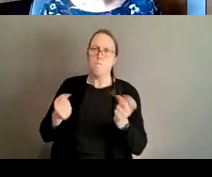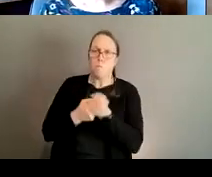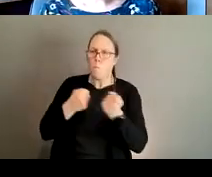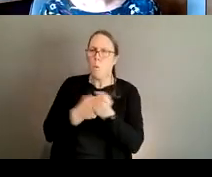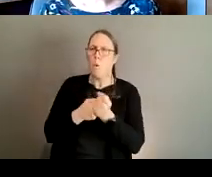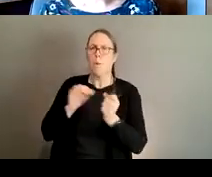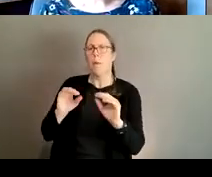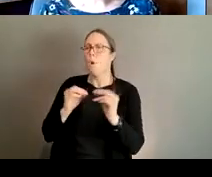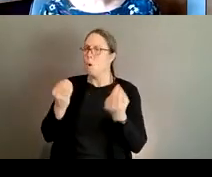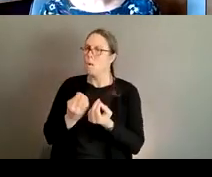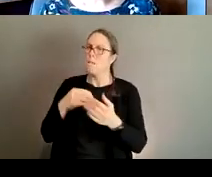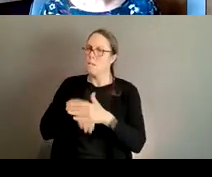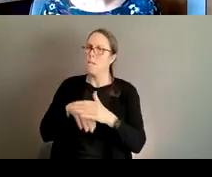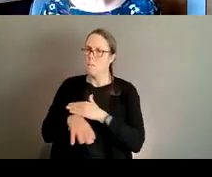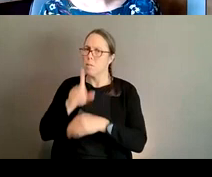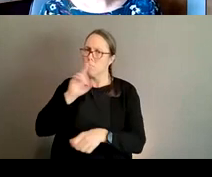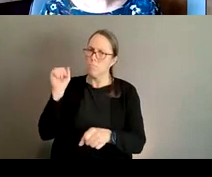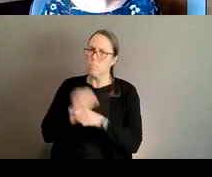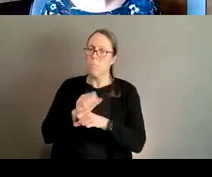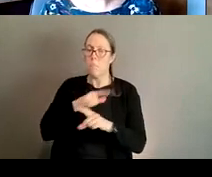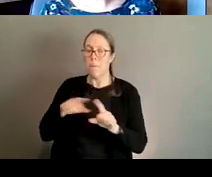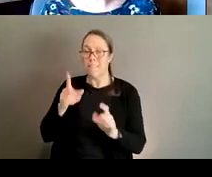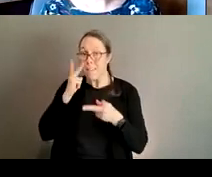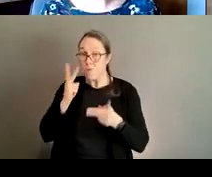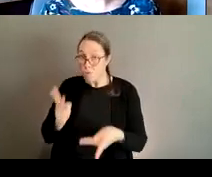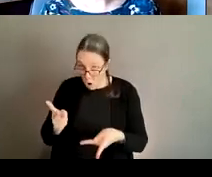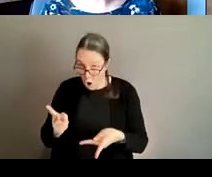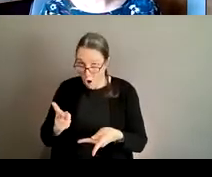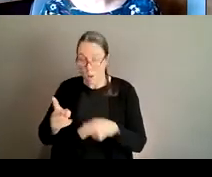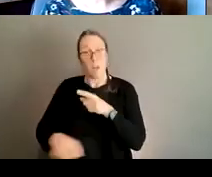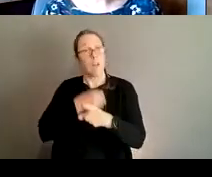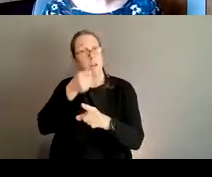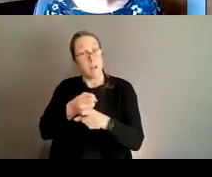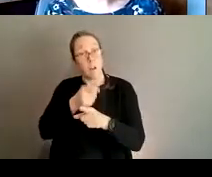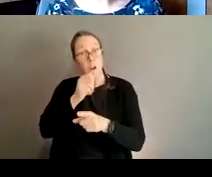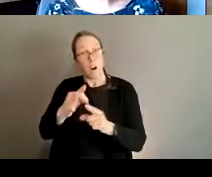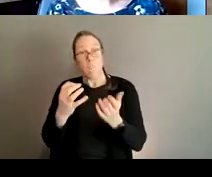accessibility work saw firsthand the impact on all the audience members who had come to